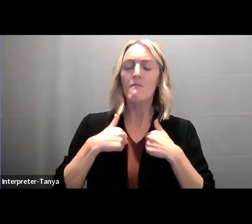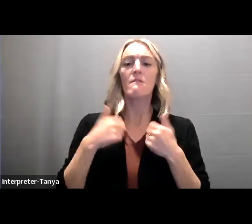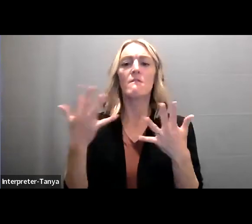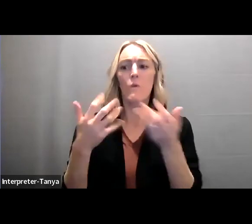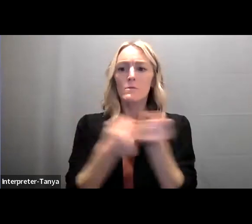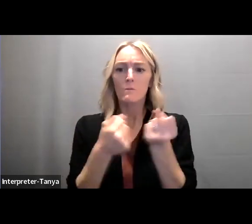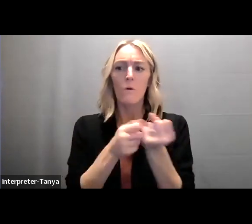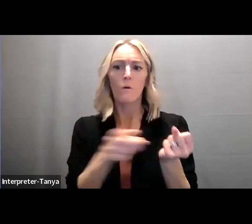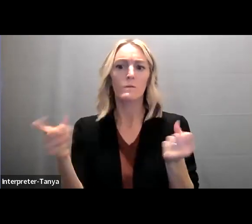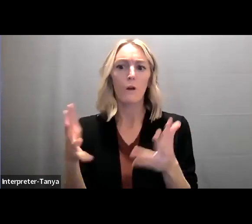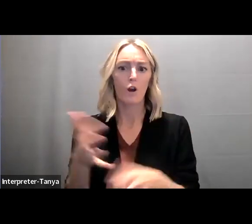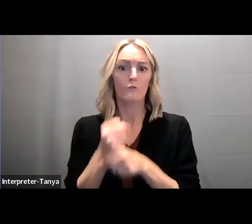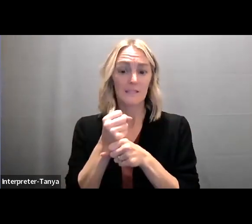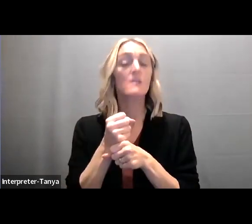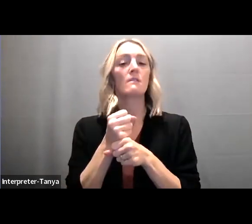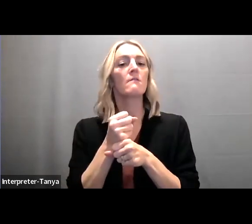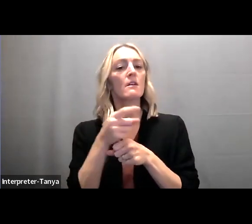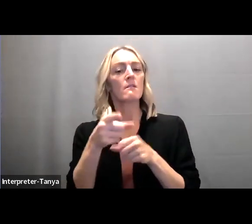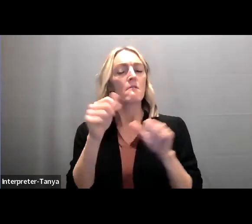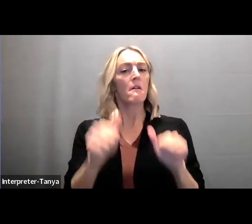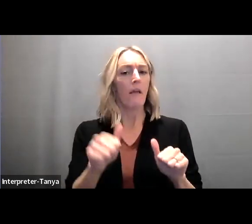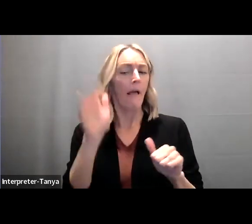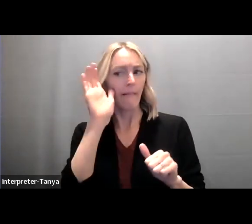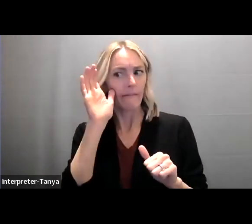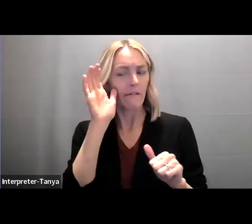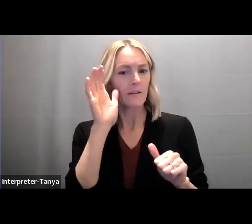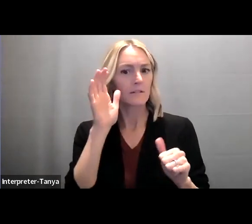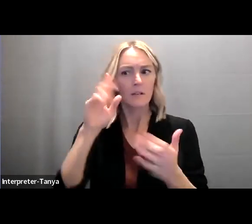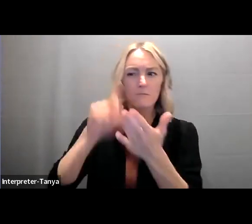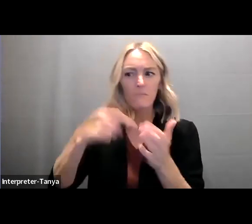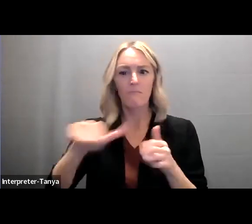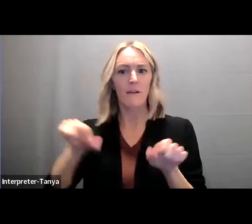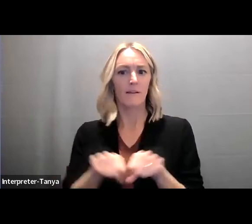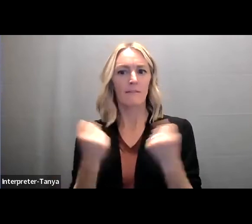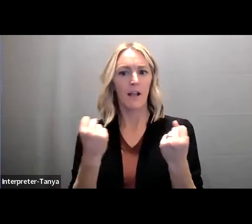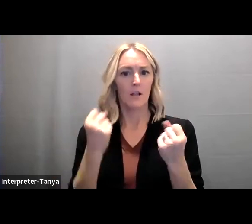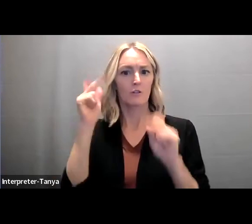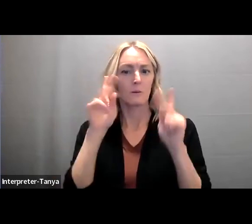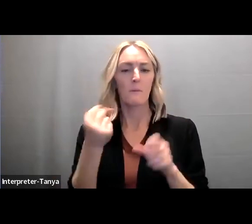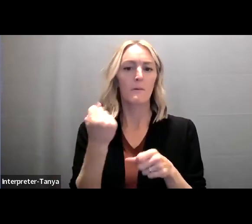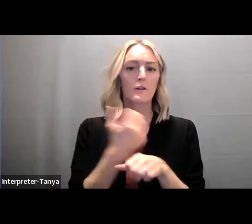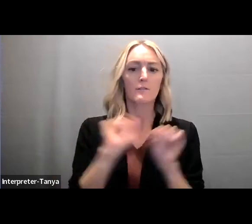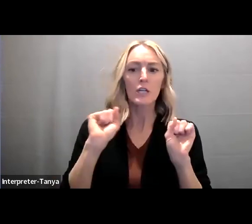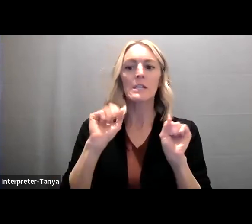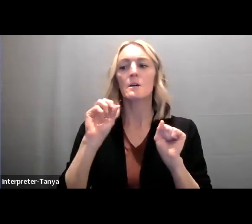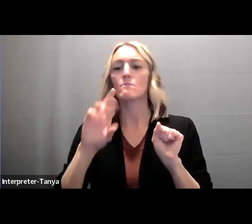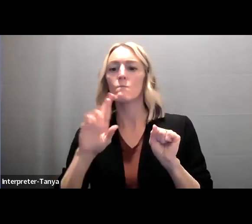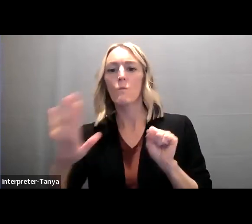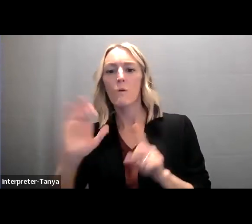are receiving, you can be listening for violations of people's freedoms or situations in which